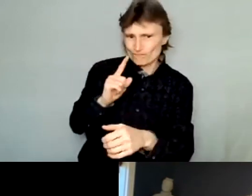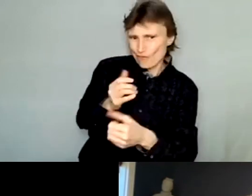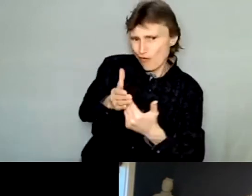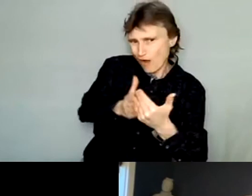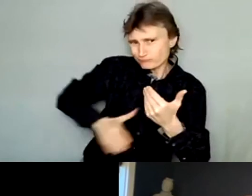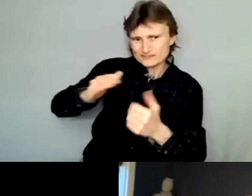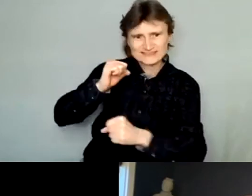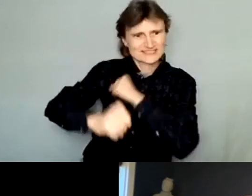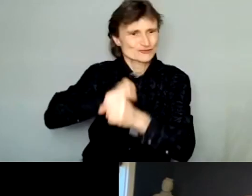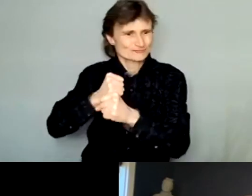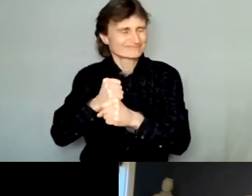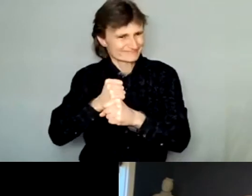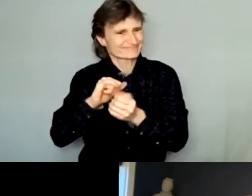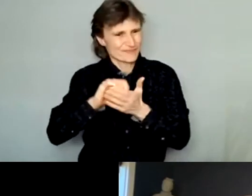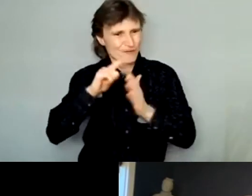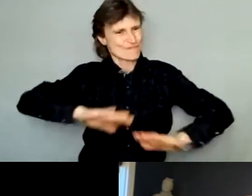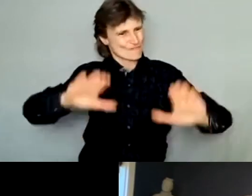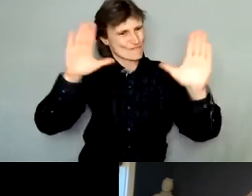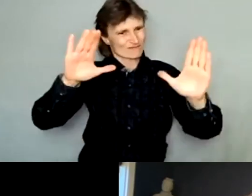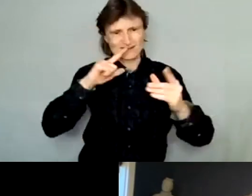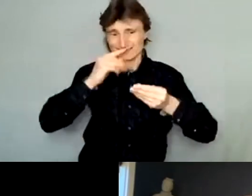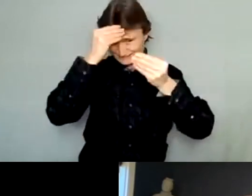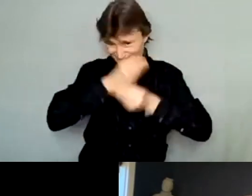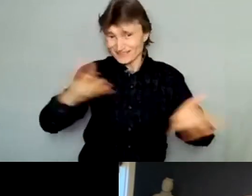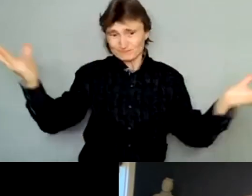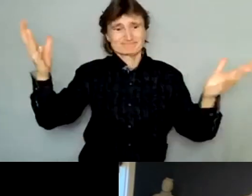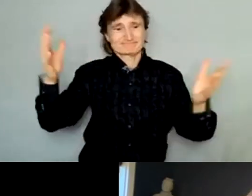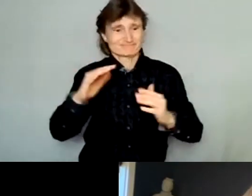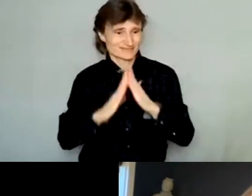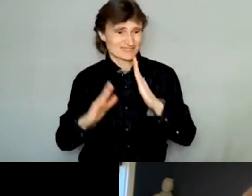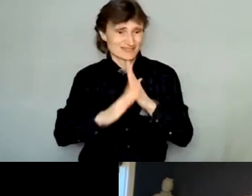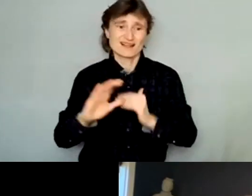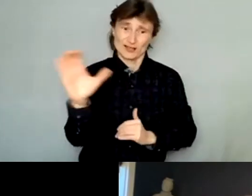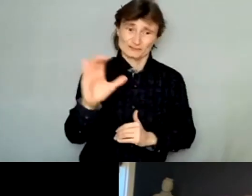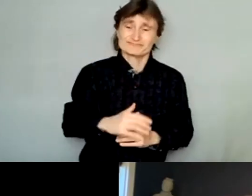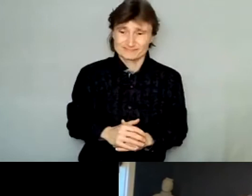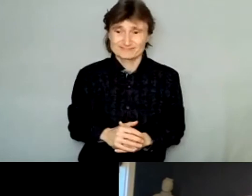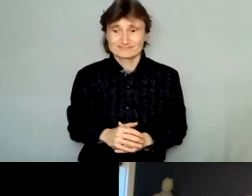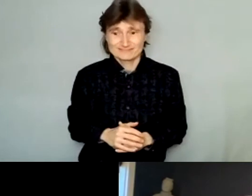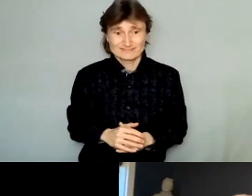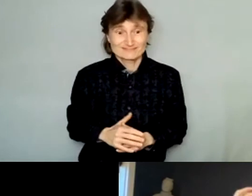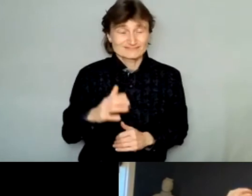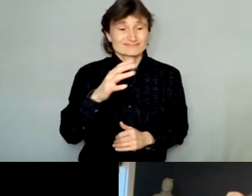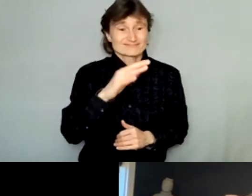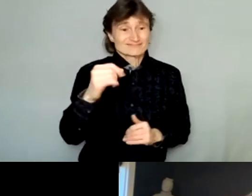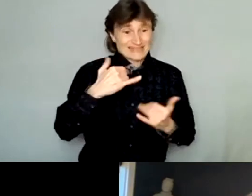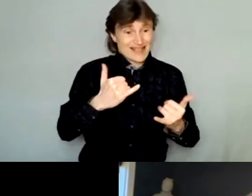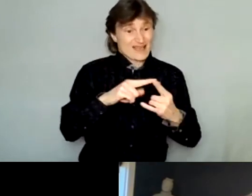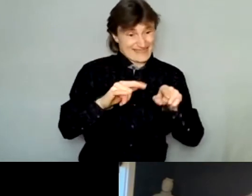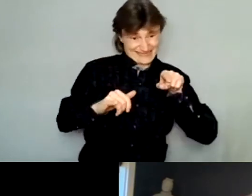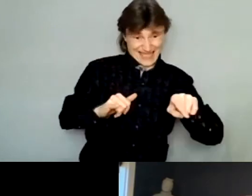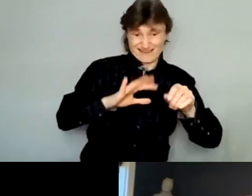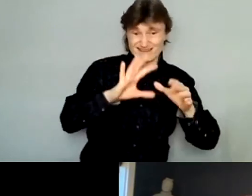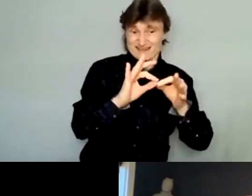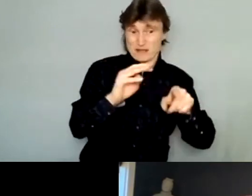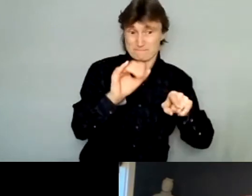So, and related to that in some way, she says as she makes these connections, in 2021 in